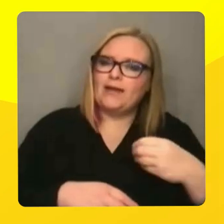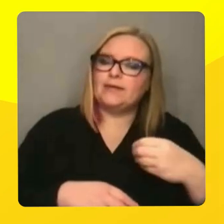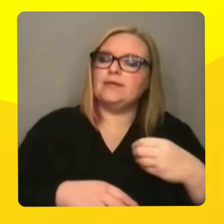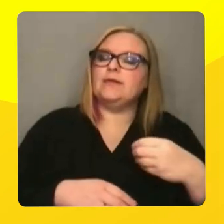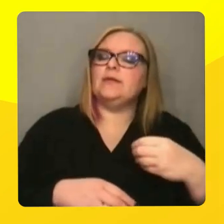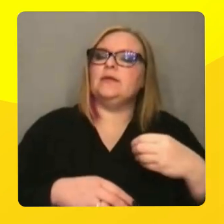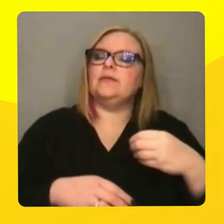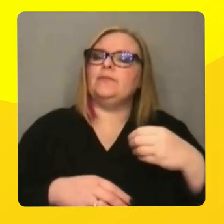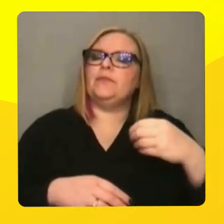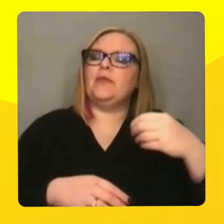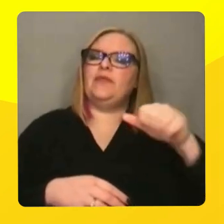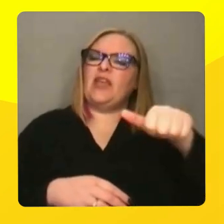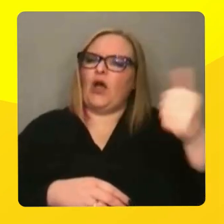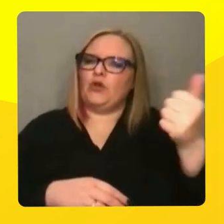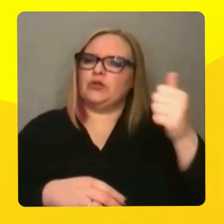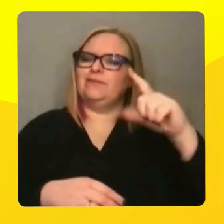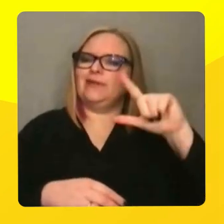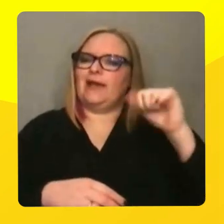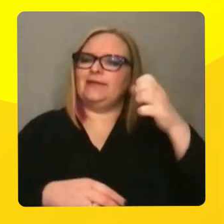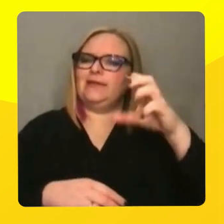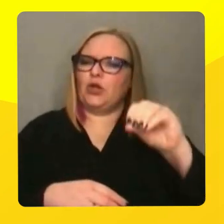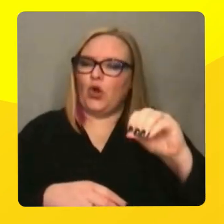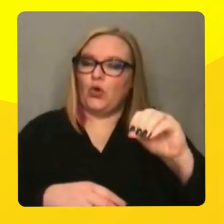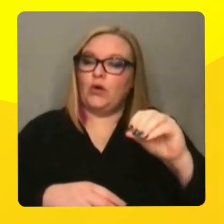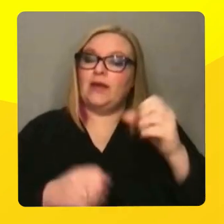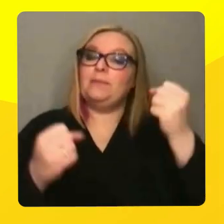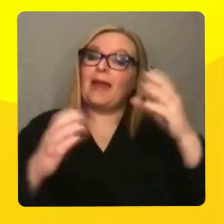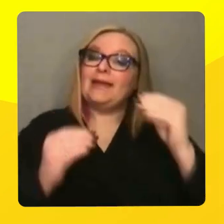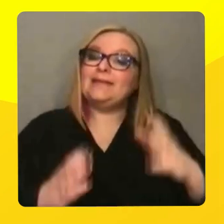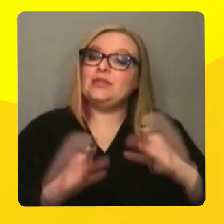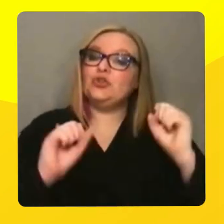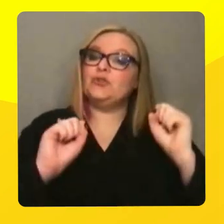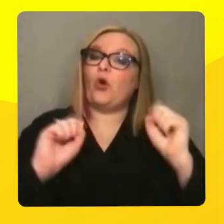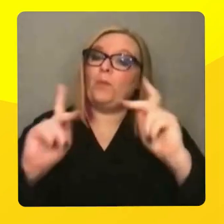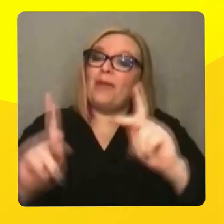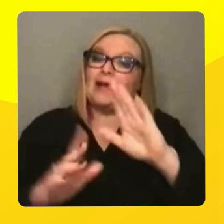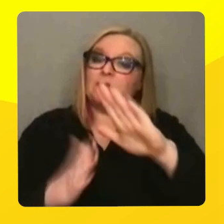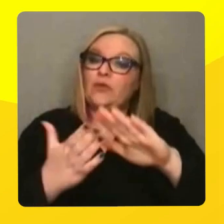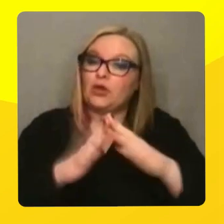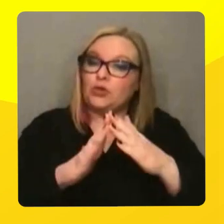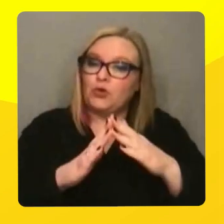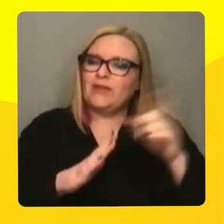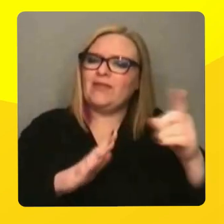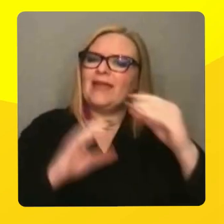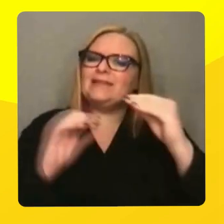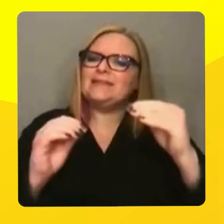Many of our teachers return to their communities, meaning they end up teaching in urban and high-need schools.